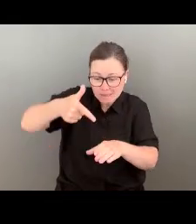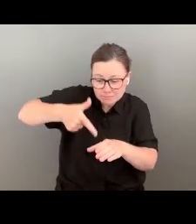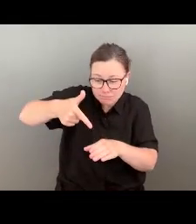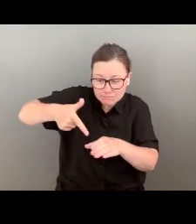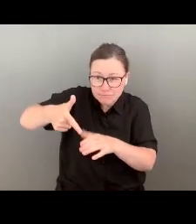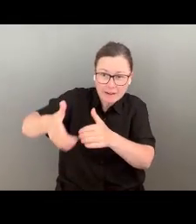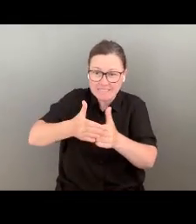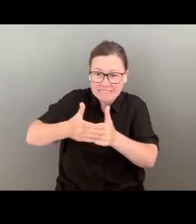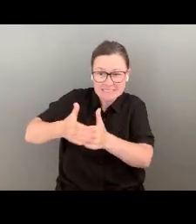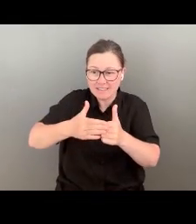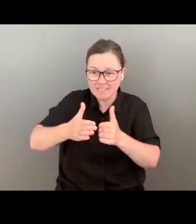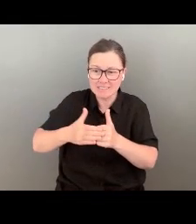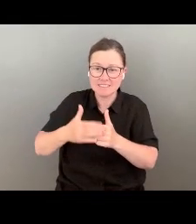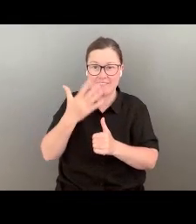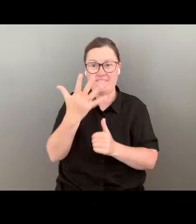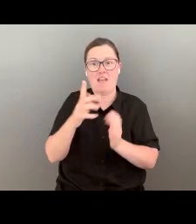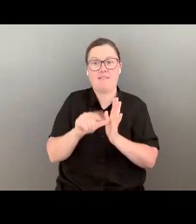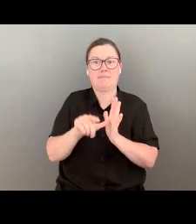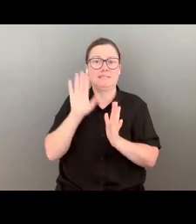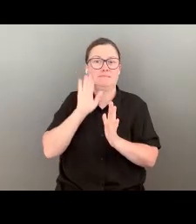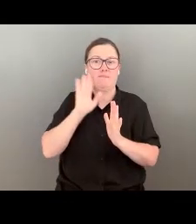If you skip to the next.